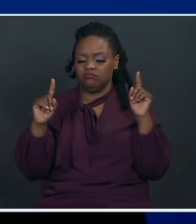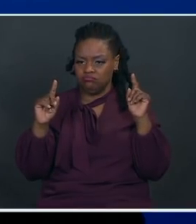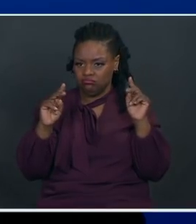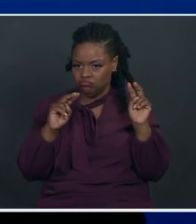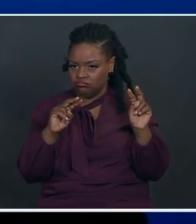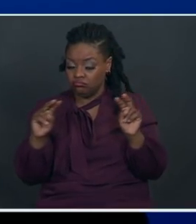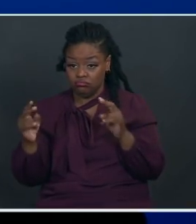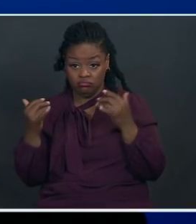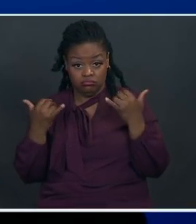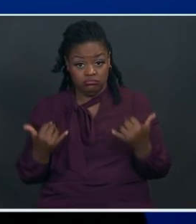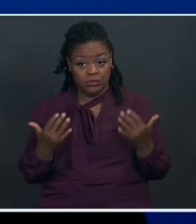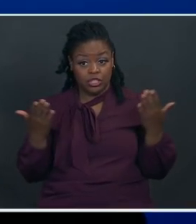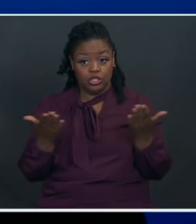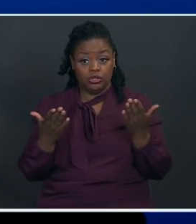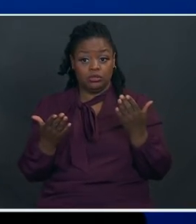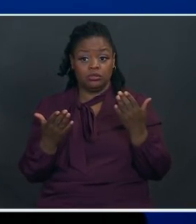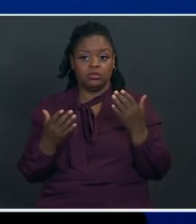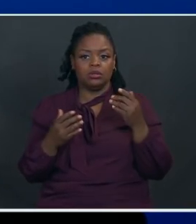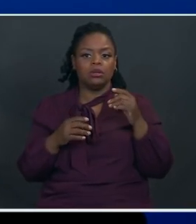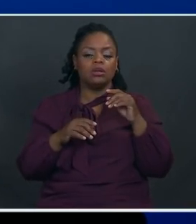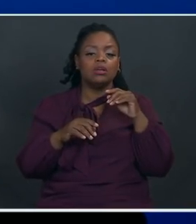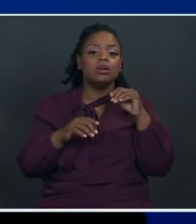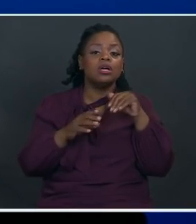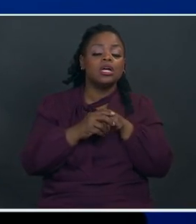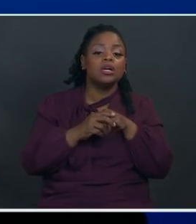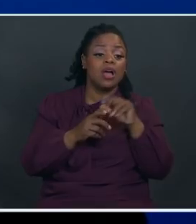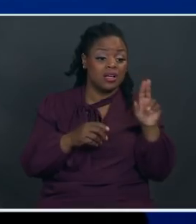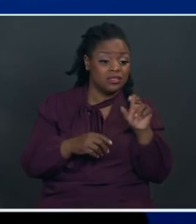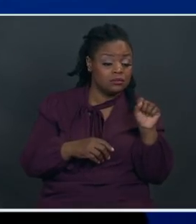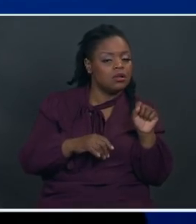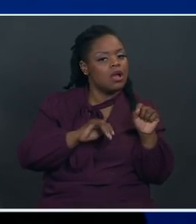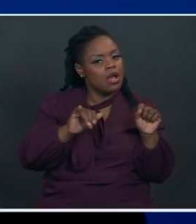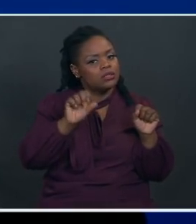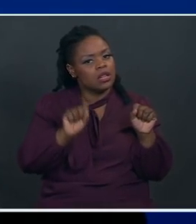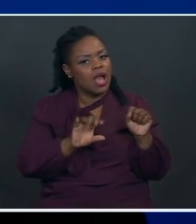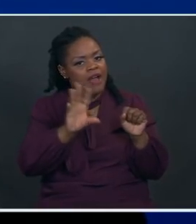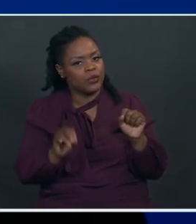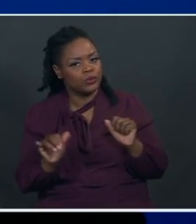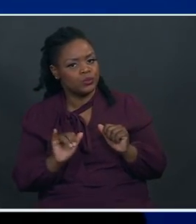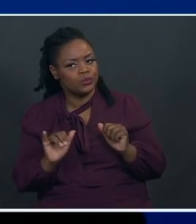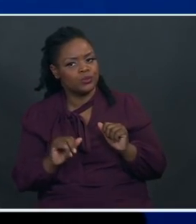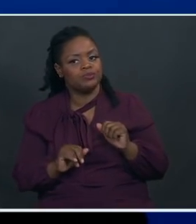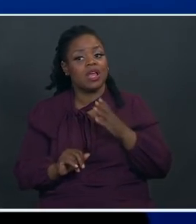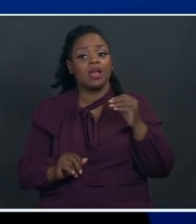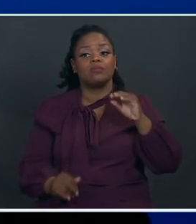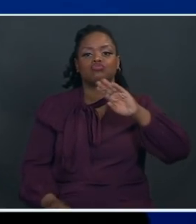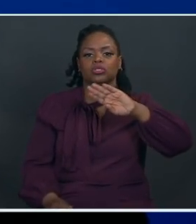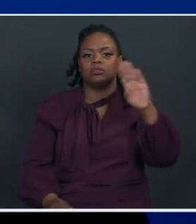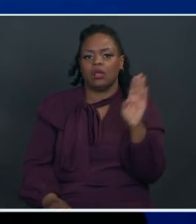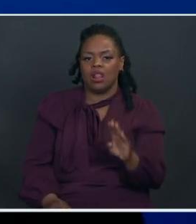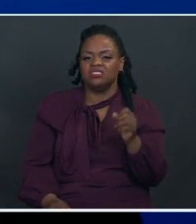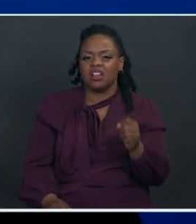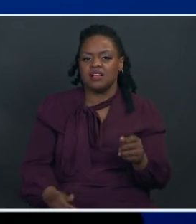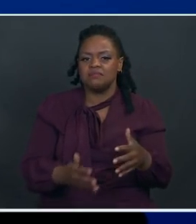but also in South Africa and in Brazil. So, we will get a good feel from those, I hope,